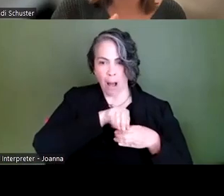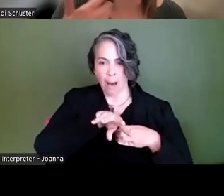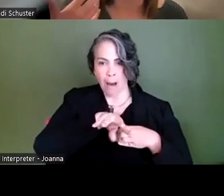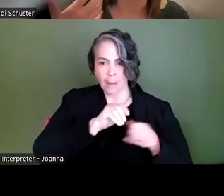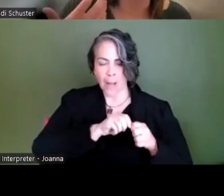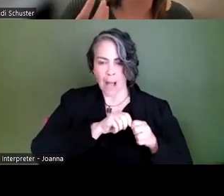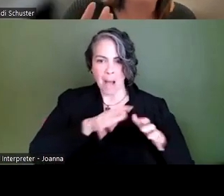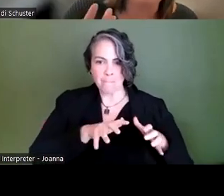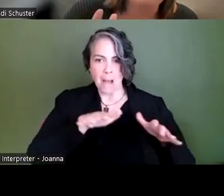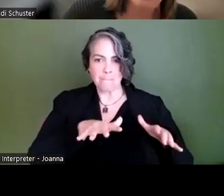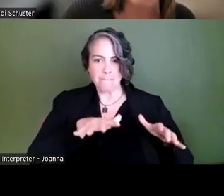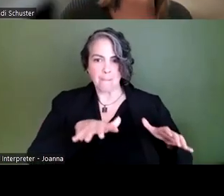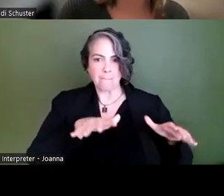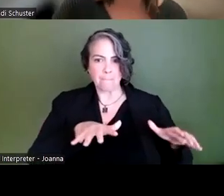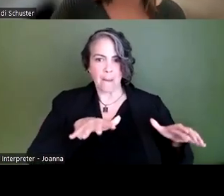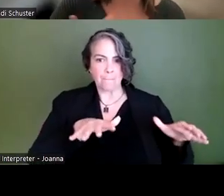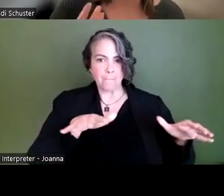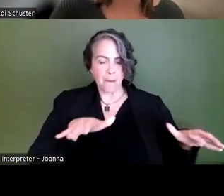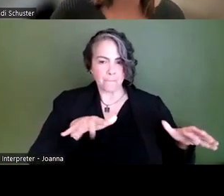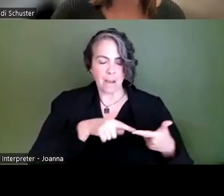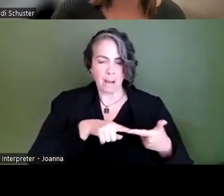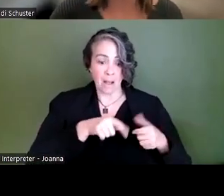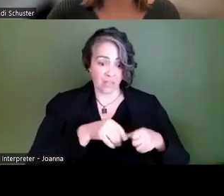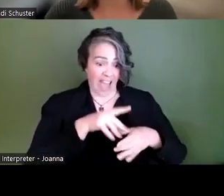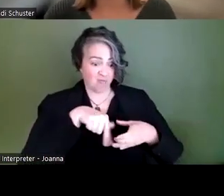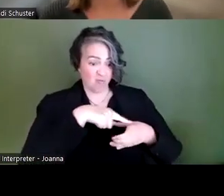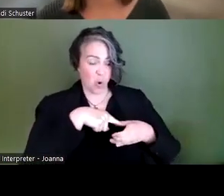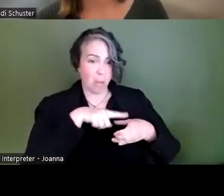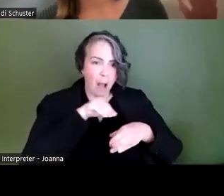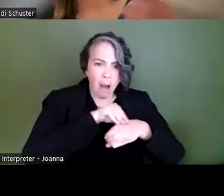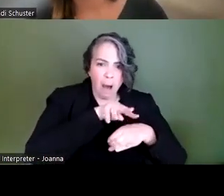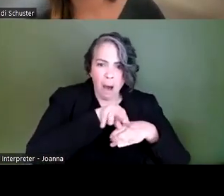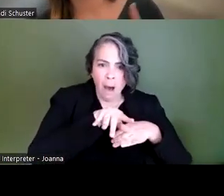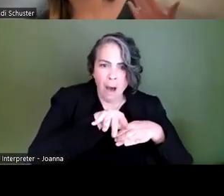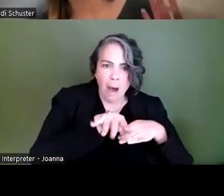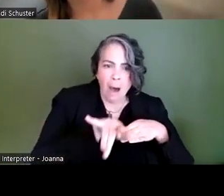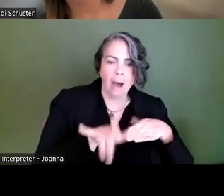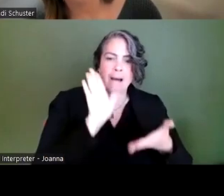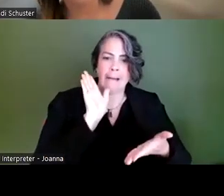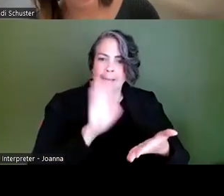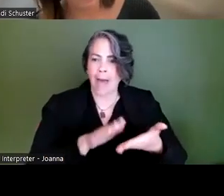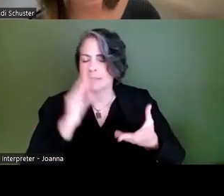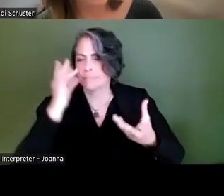increases in perceptions of harm around substance use, decreases in various